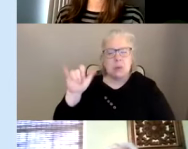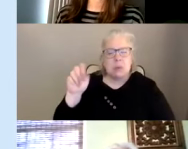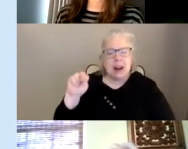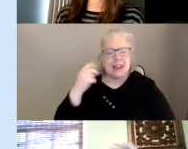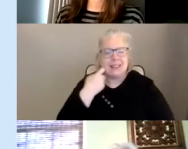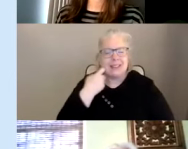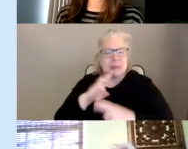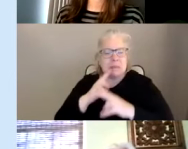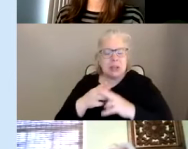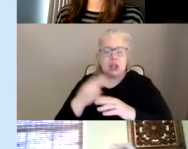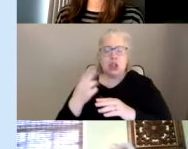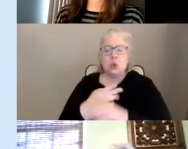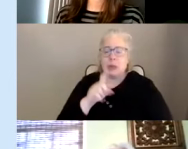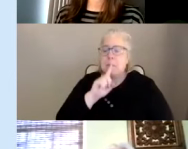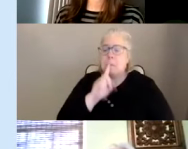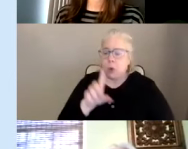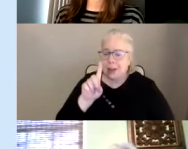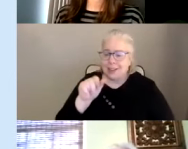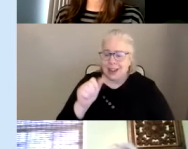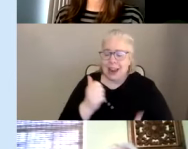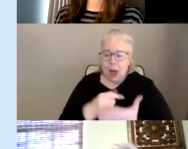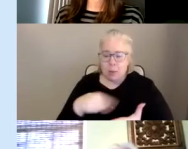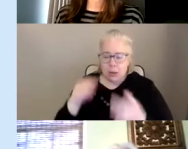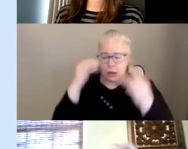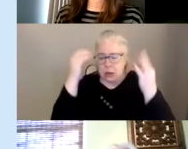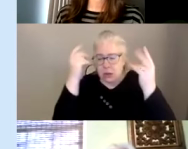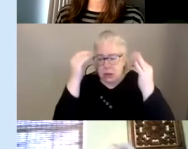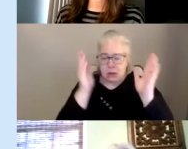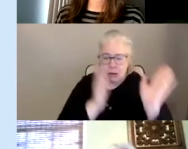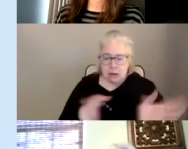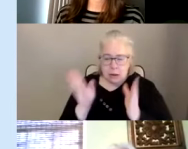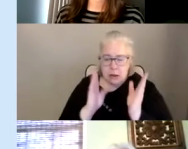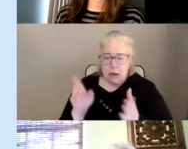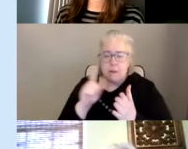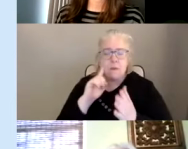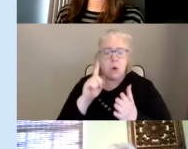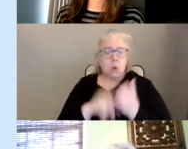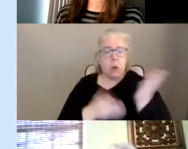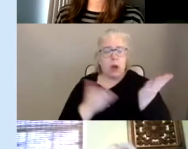Utilizing real data to start thinking about what does my service area actually look like